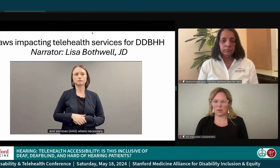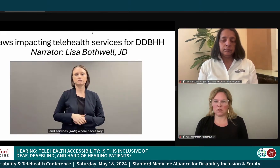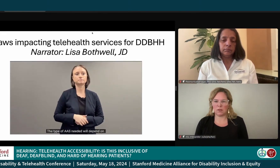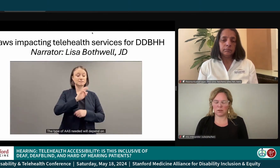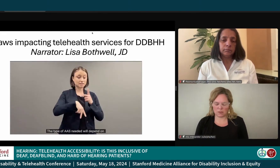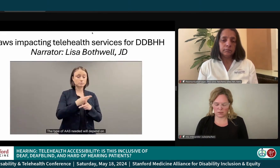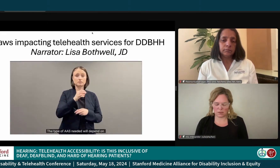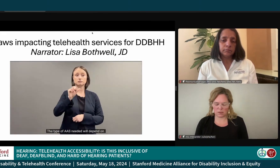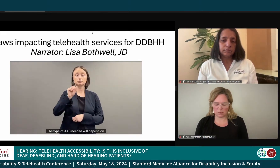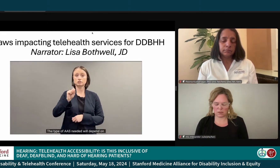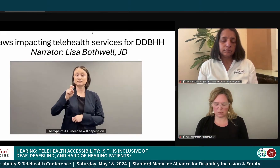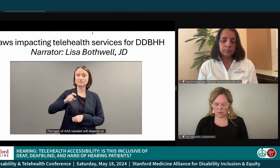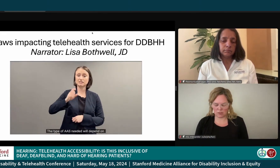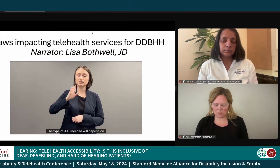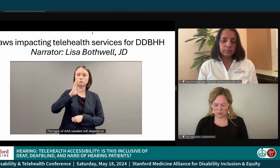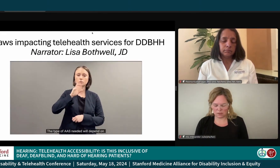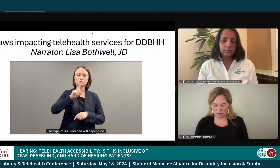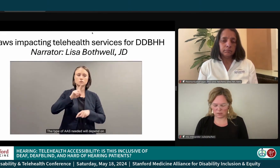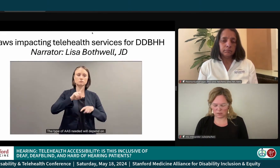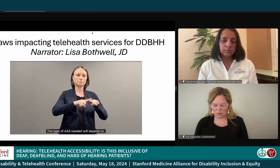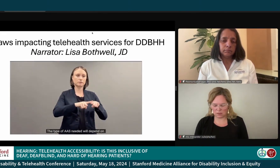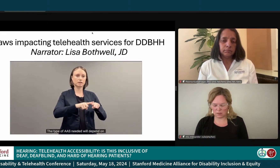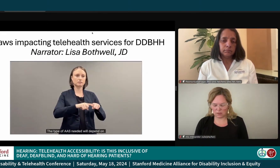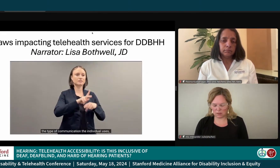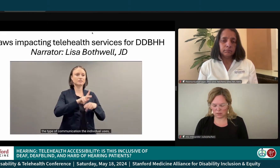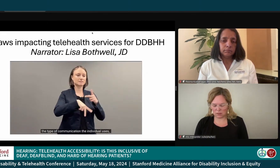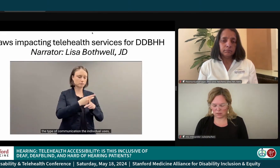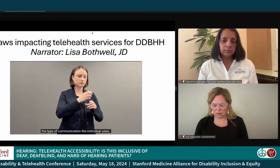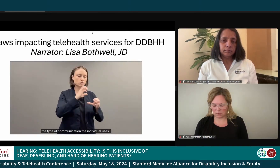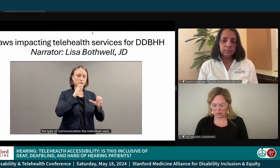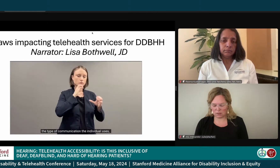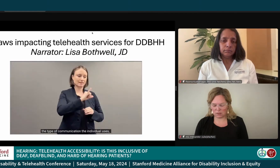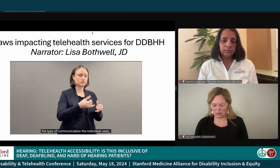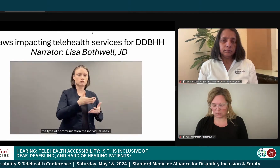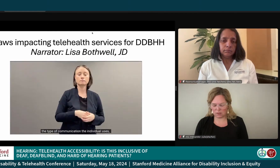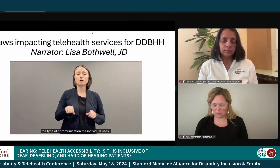AAS needed will depend on the type of communication the individual uses. Also